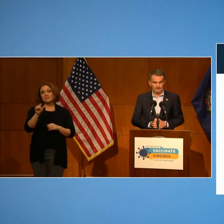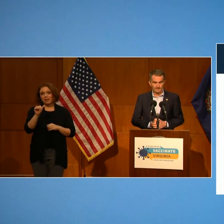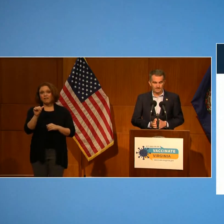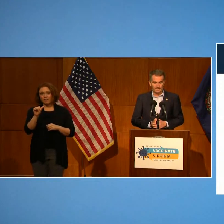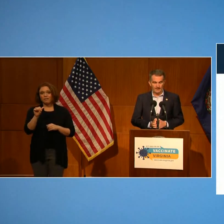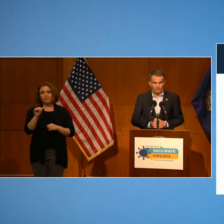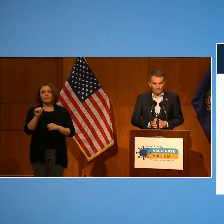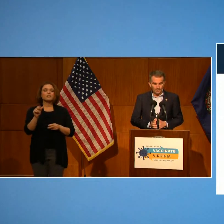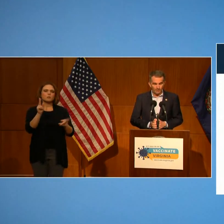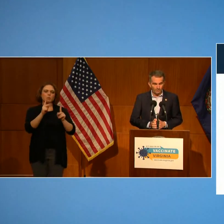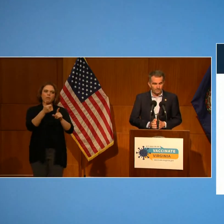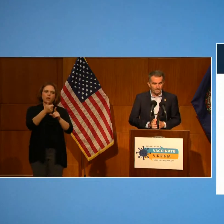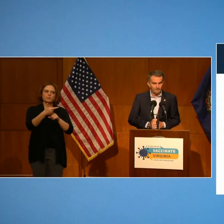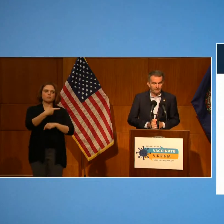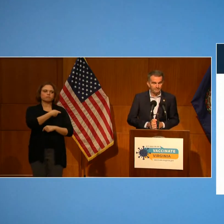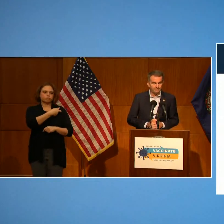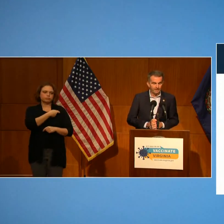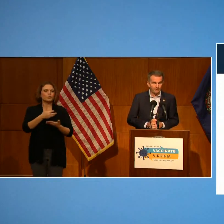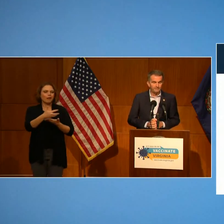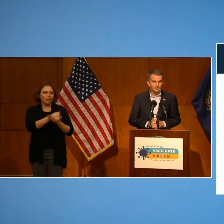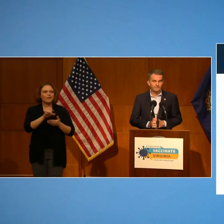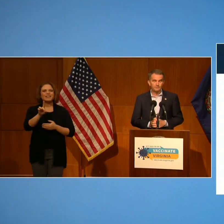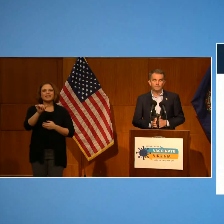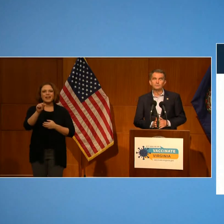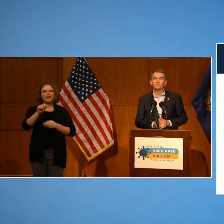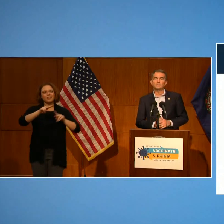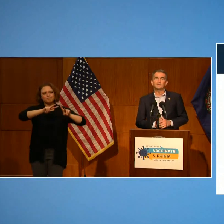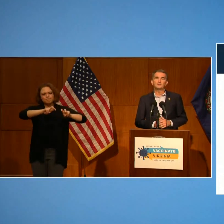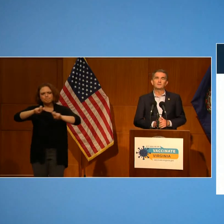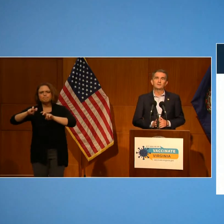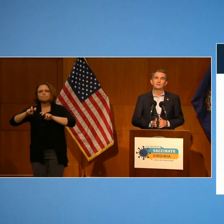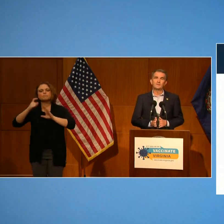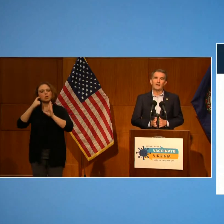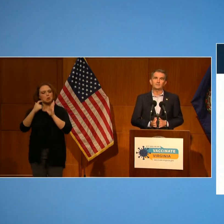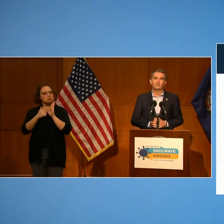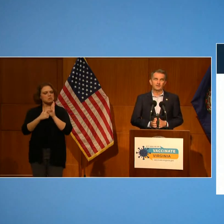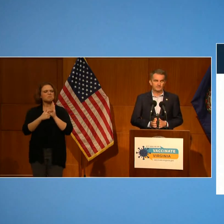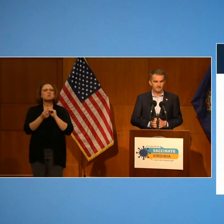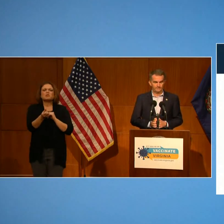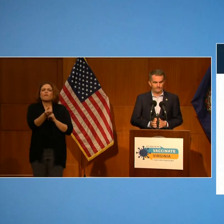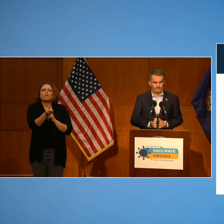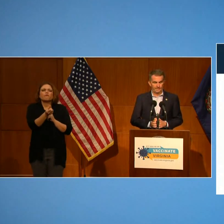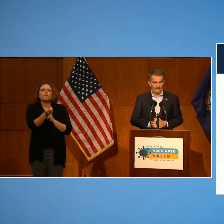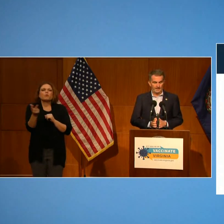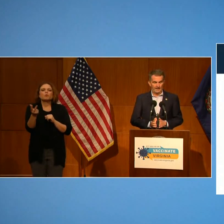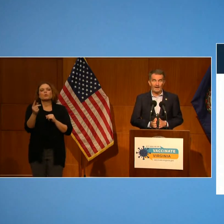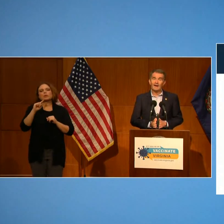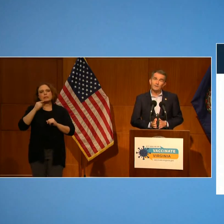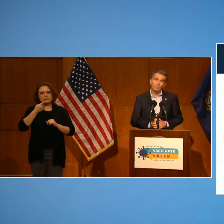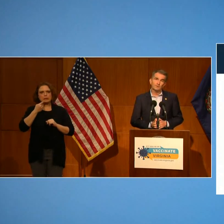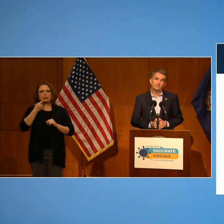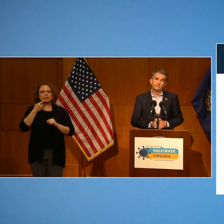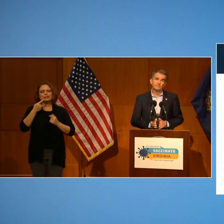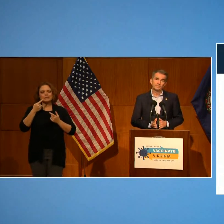MILLIONS OF PEOPLE AROUND THE WORLD WHO HAVE BEEN VACCINATED. AND WE KNOW THERE HAVE BEEN